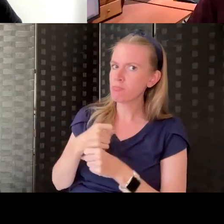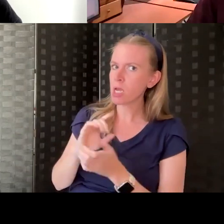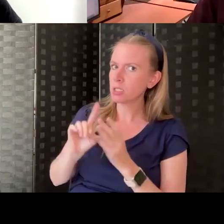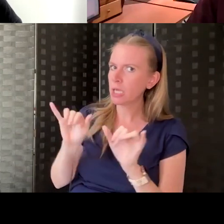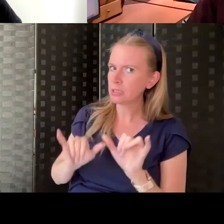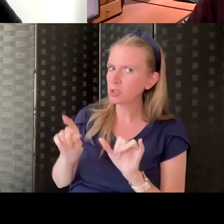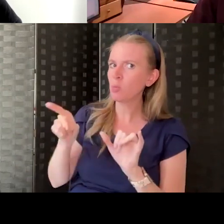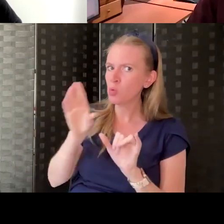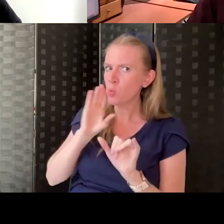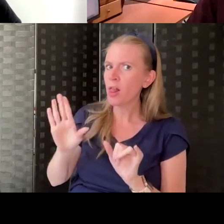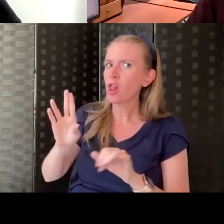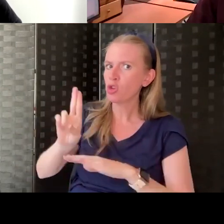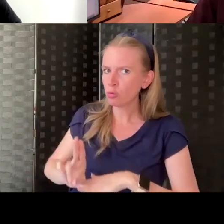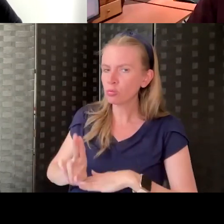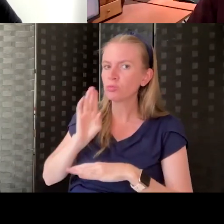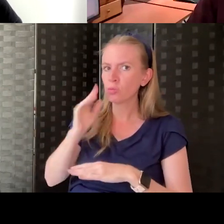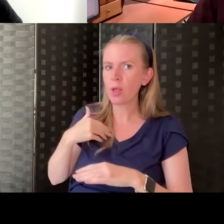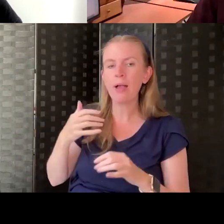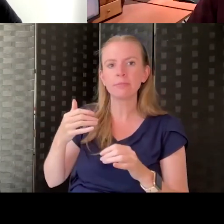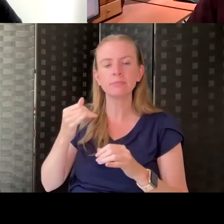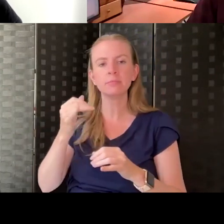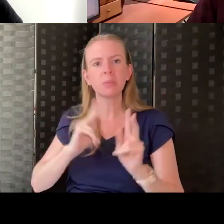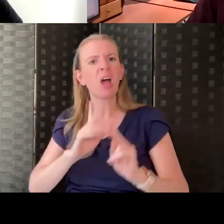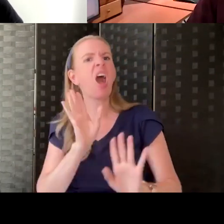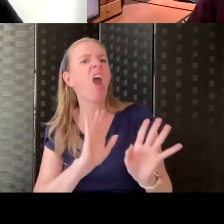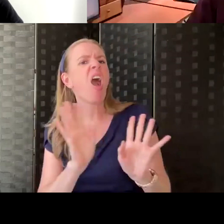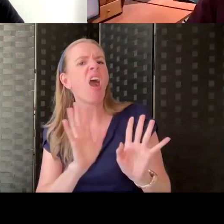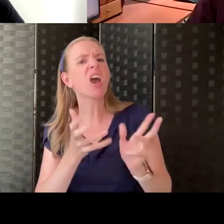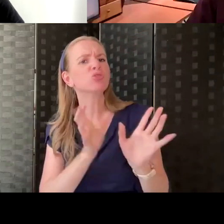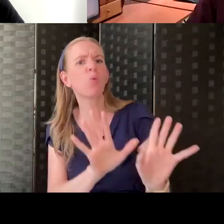you will use it, you will have individuals who go I don't want to do this because there